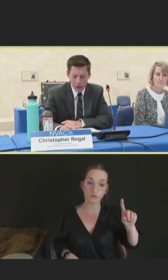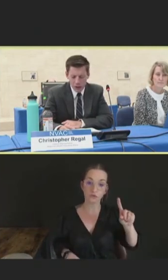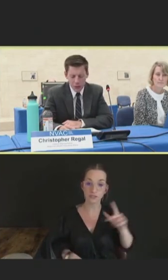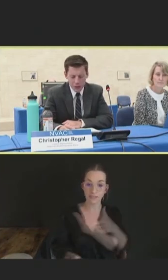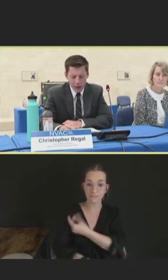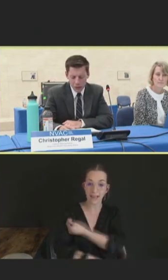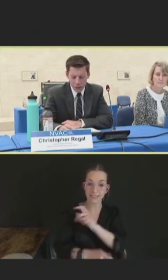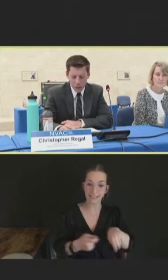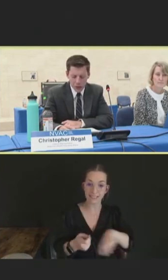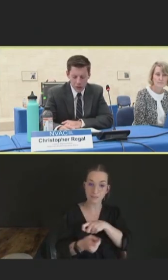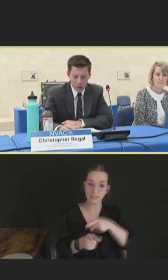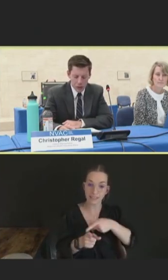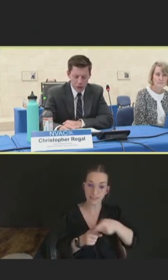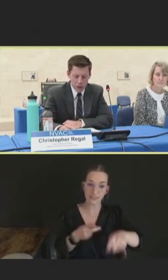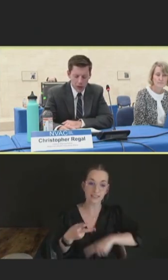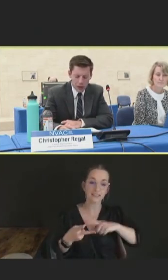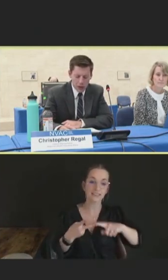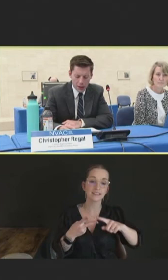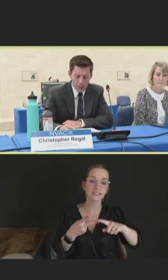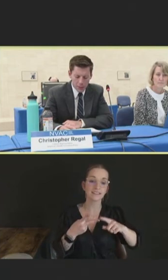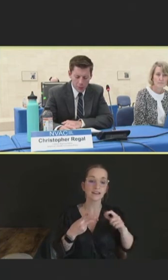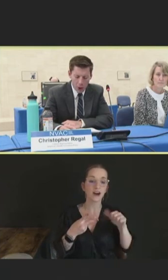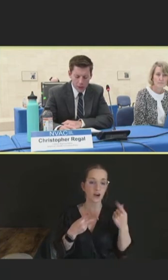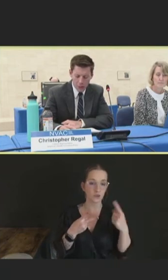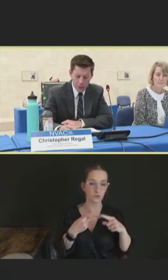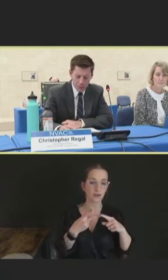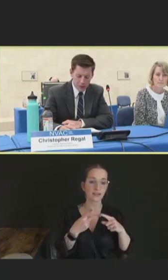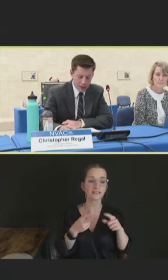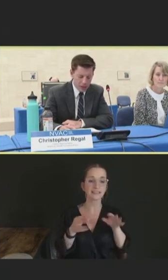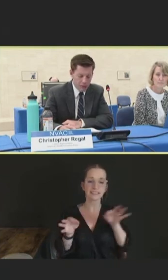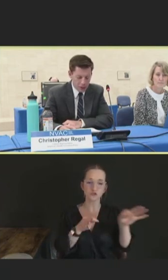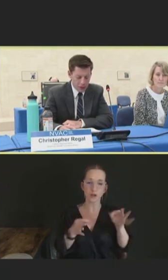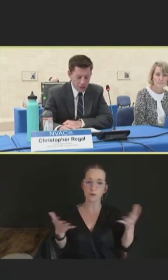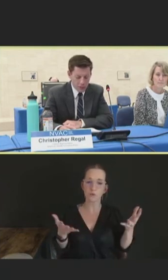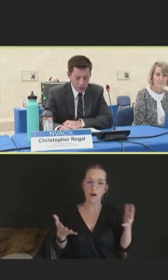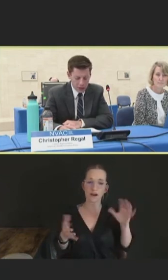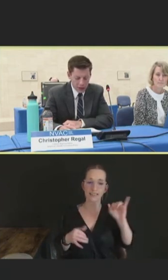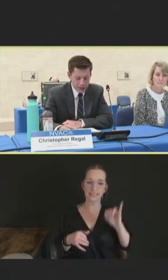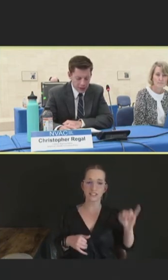insurance providers are doing to ensure all of their members get recommended routine vaccines.